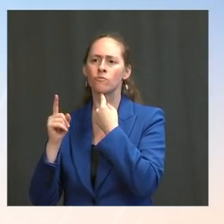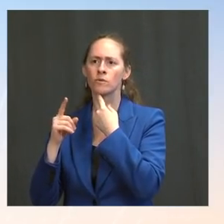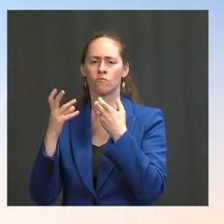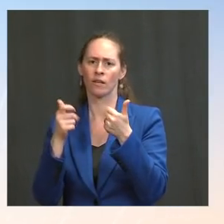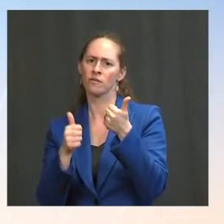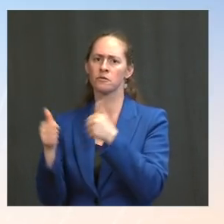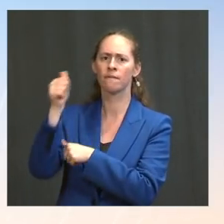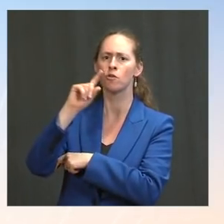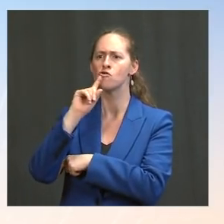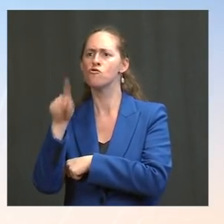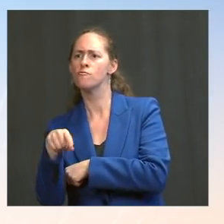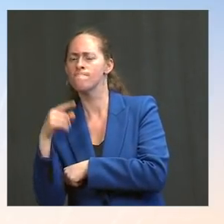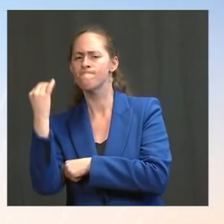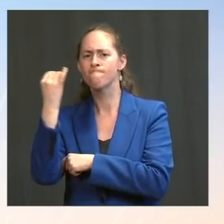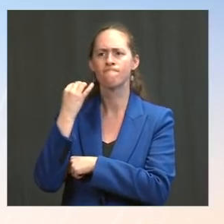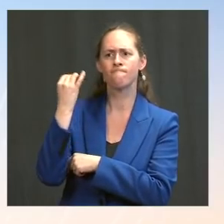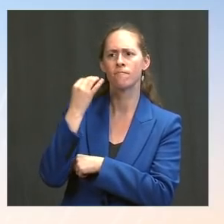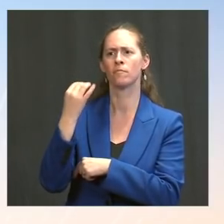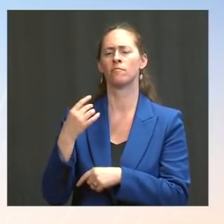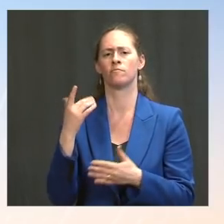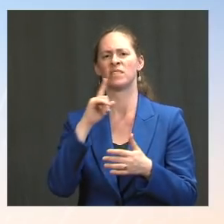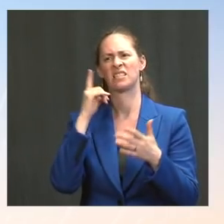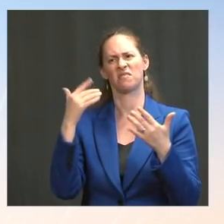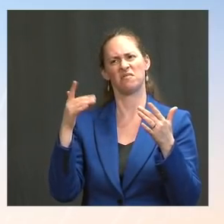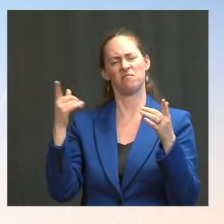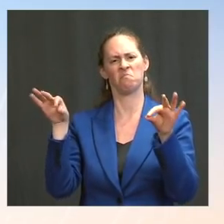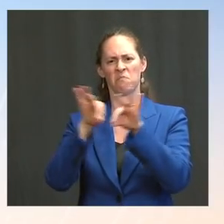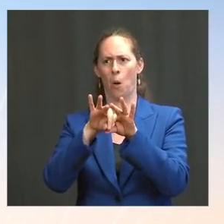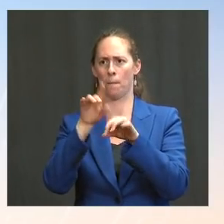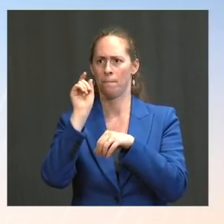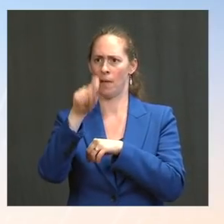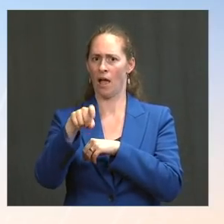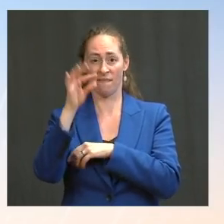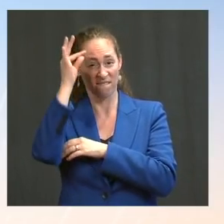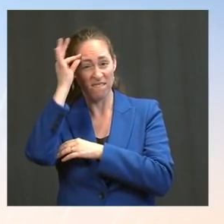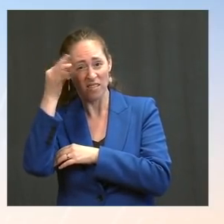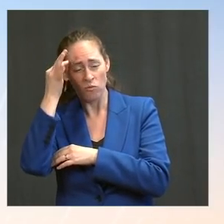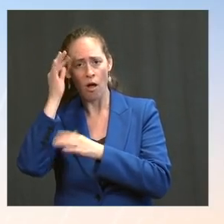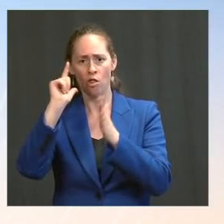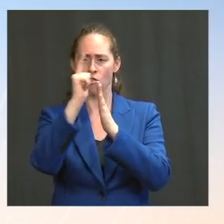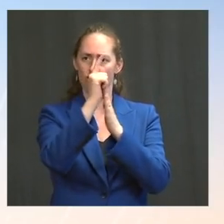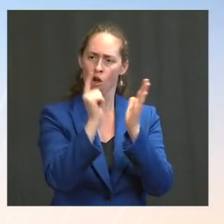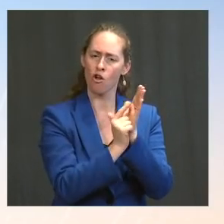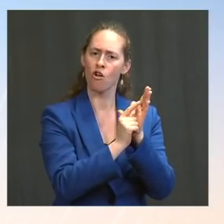and over the last couple of weeks. And I think, as you would note, hopefully, in his statement yesterday